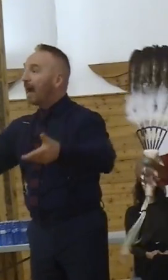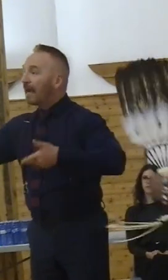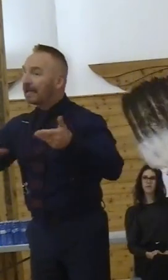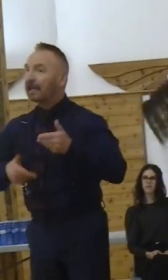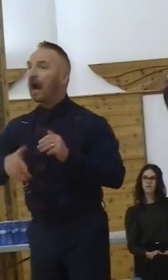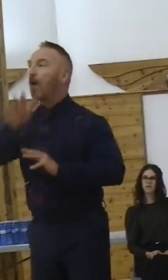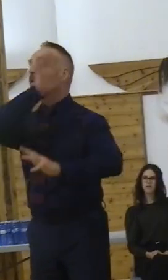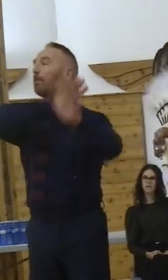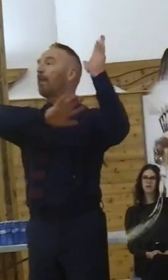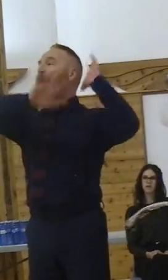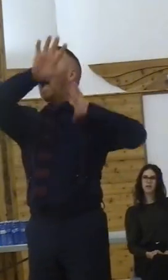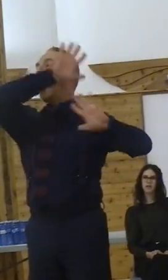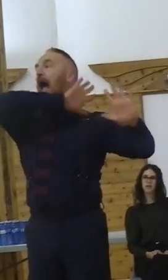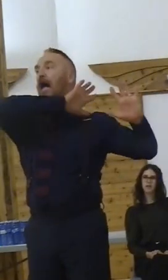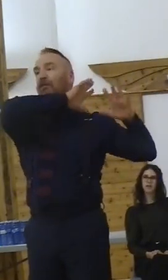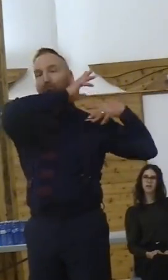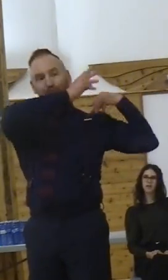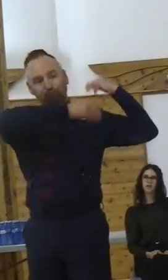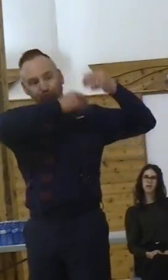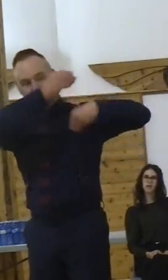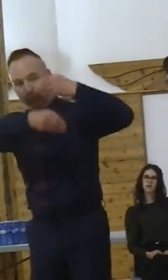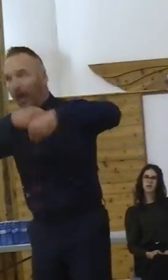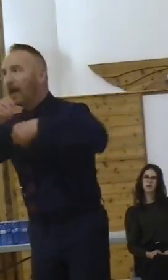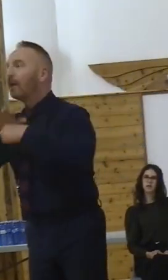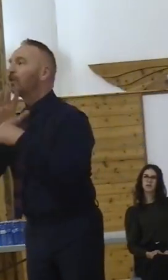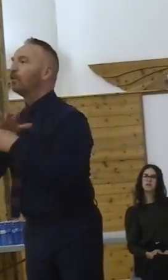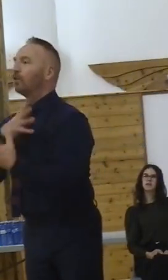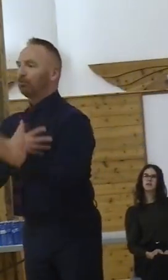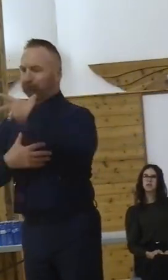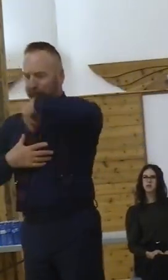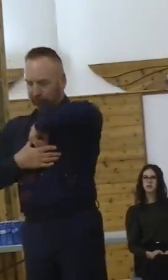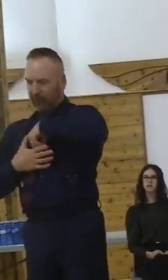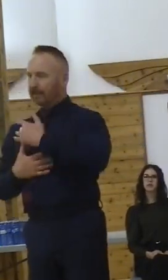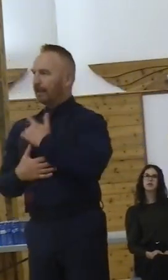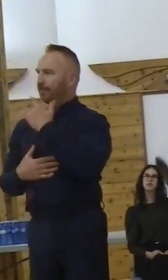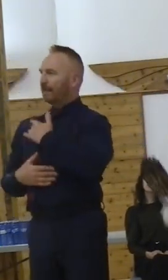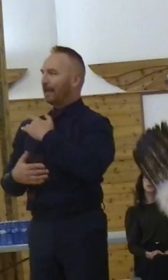You could feel them when you're dancing, you could feel them right around your hair, down